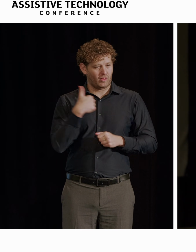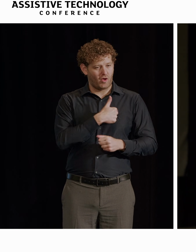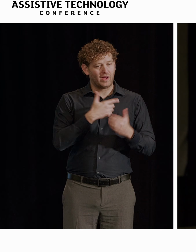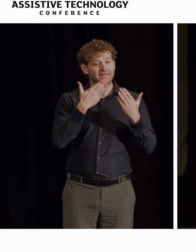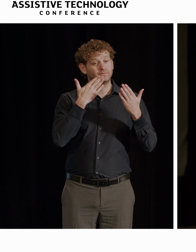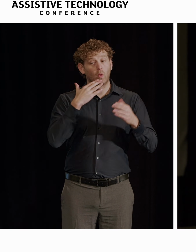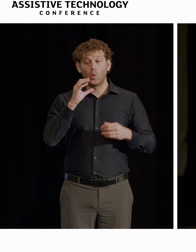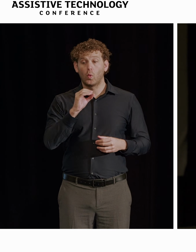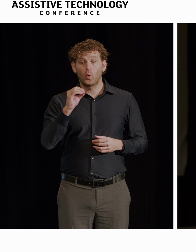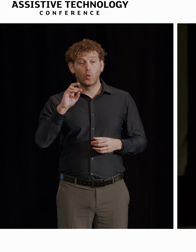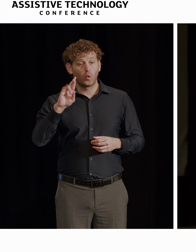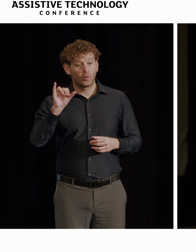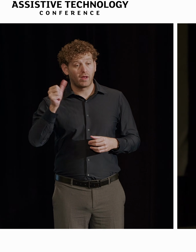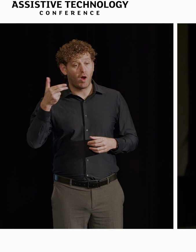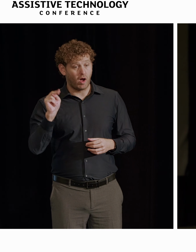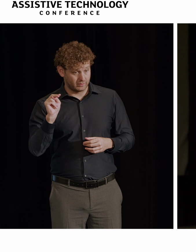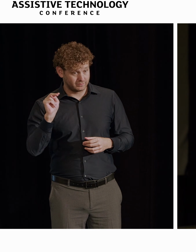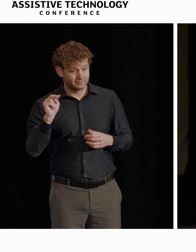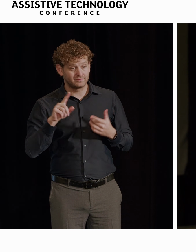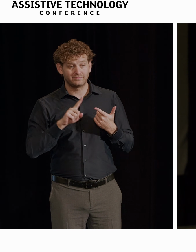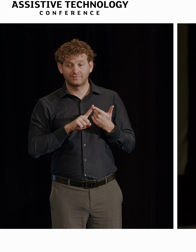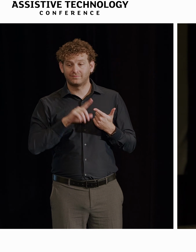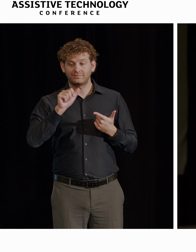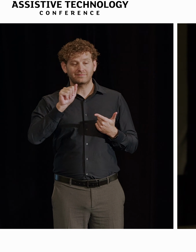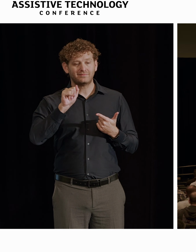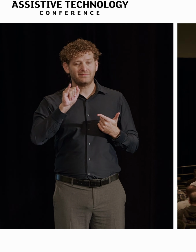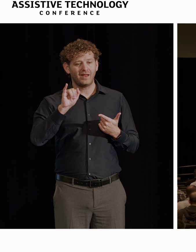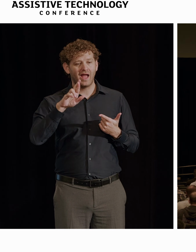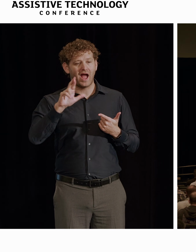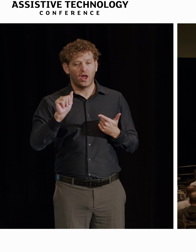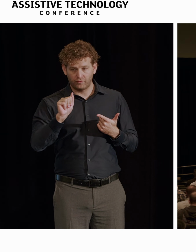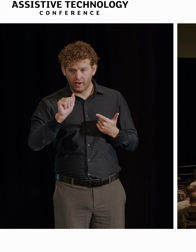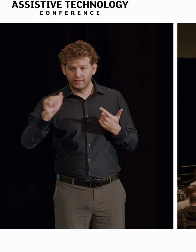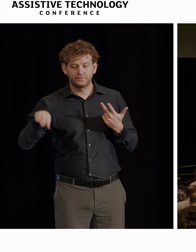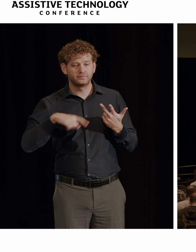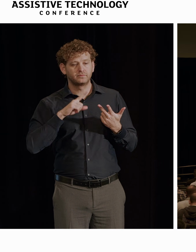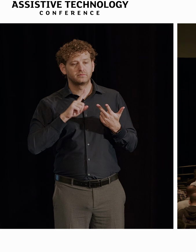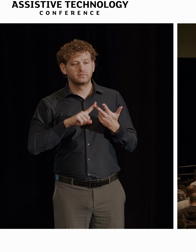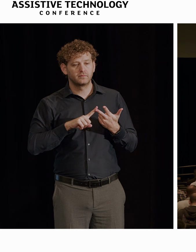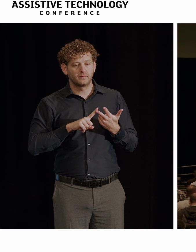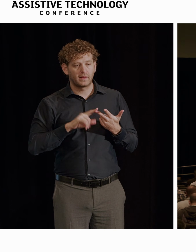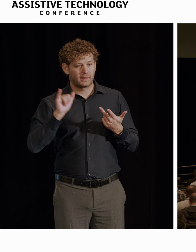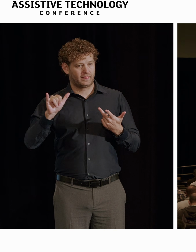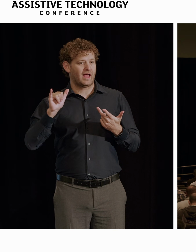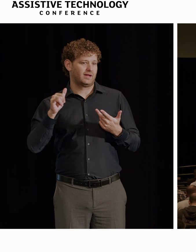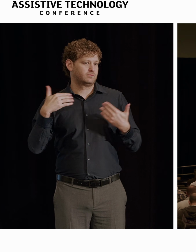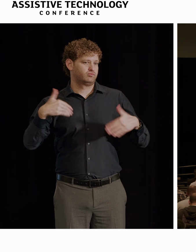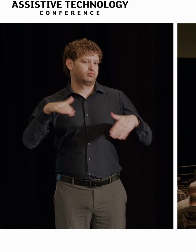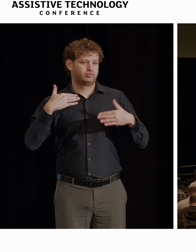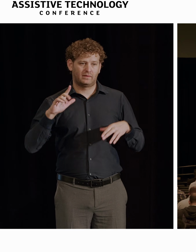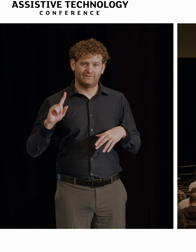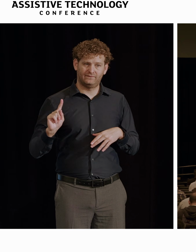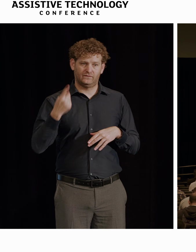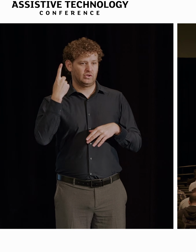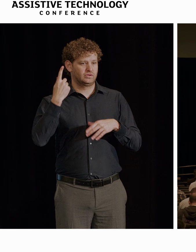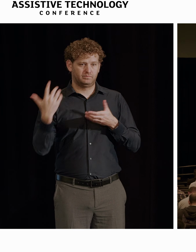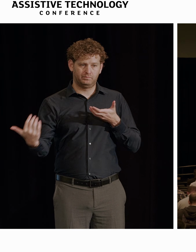among the first accessibility partners to launch experiences on Meta AI Glass. Let's go, yes, yes!